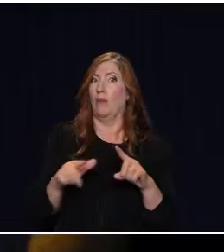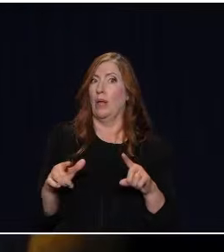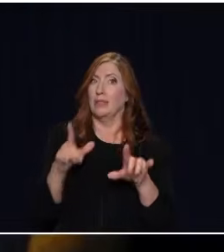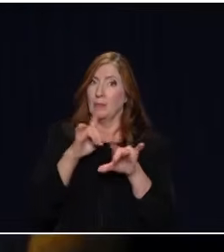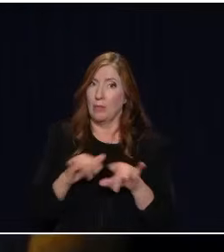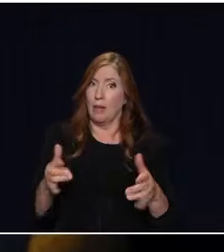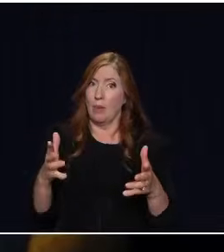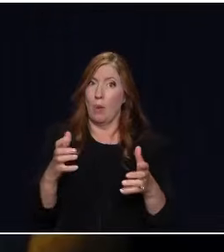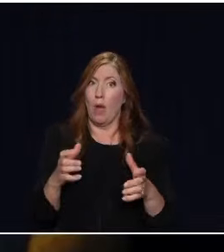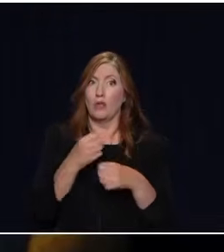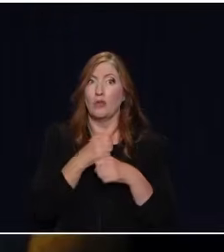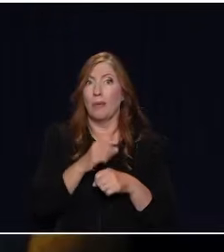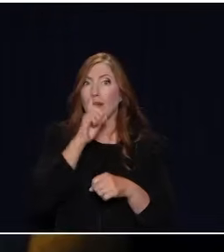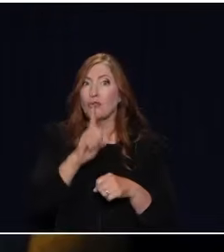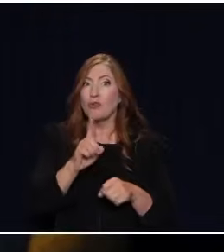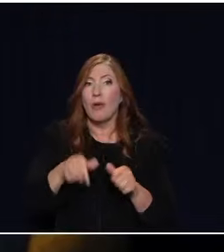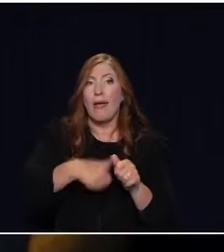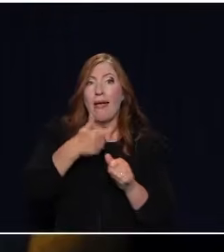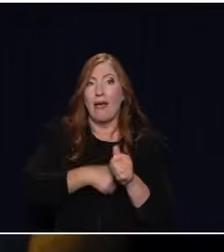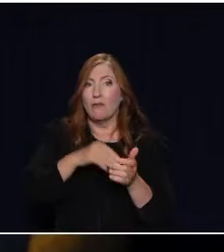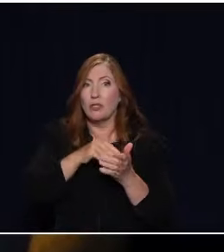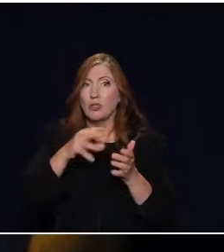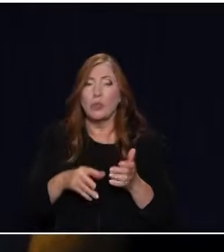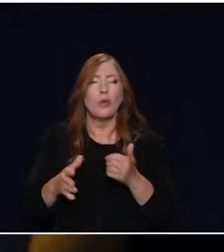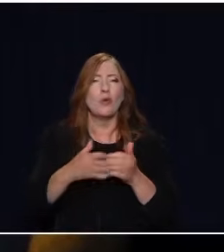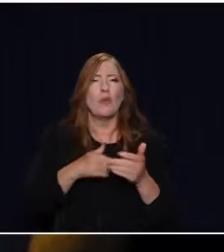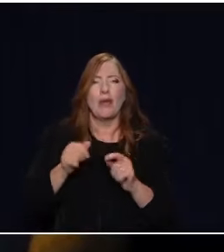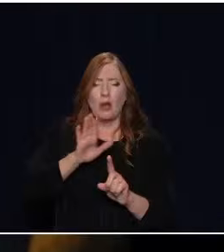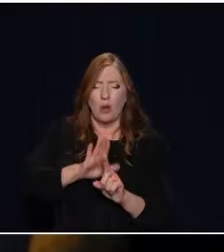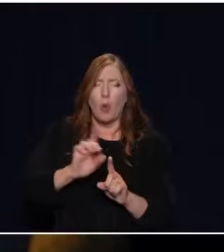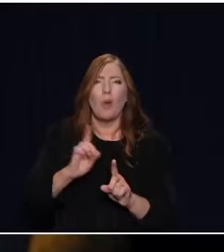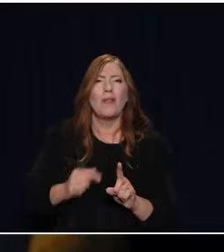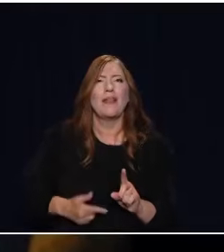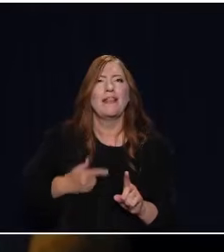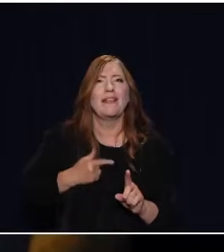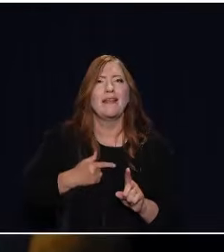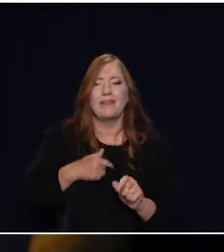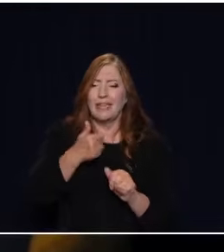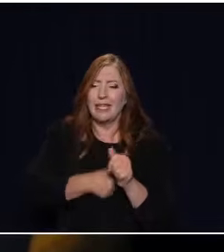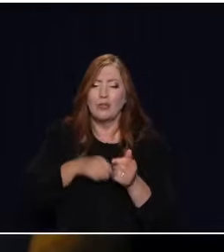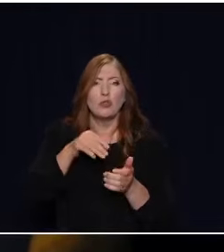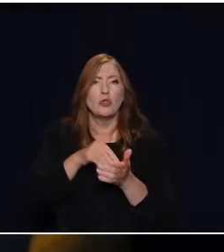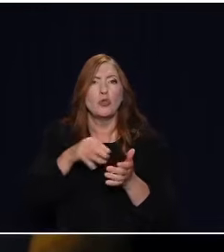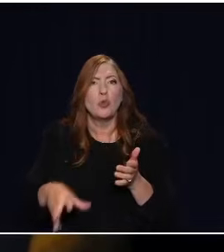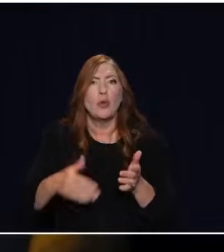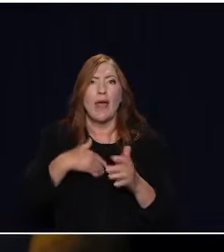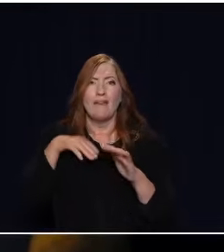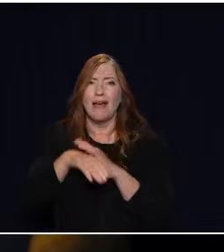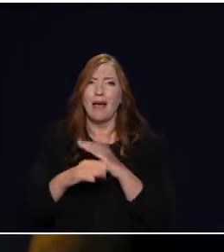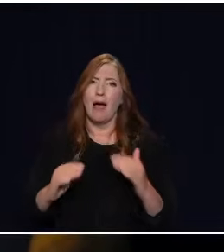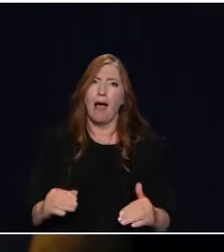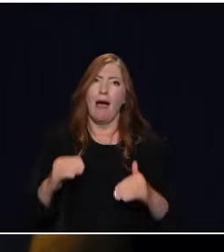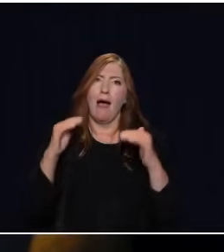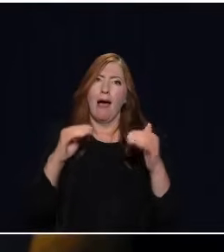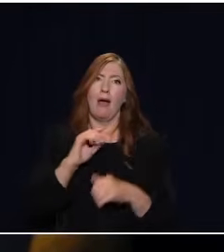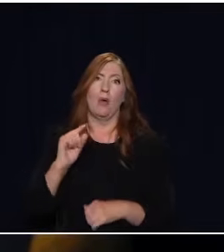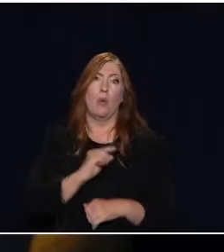OUTSIDE OF YOUR NEIGHBORHOOD. THAT SEEMS TO BE WORKING VERY WELL. AT THE SAME TIME, WE WANT TO